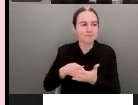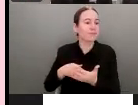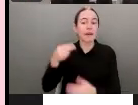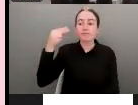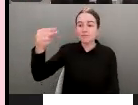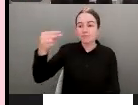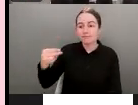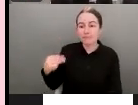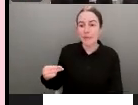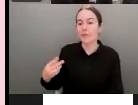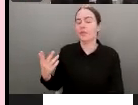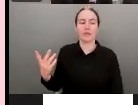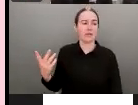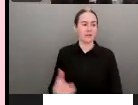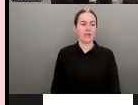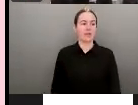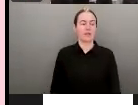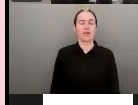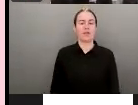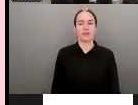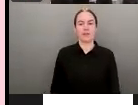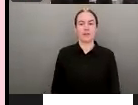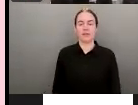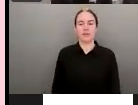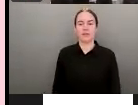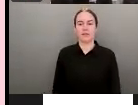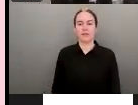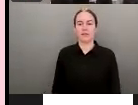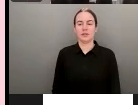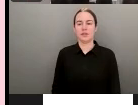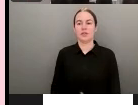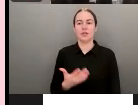maybe are not technically issues from developer point of view,